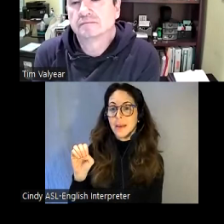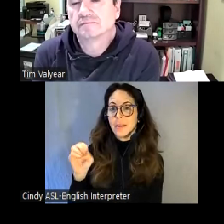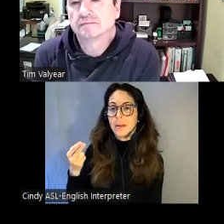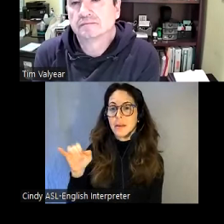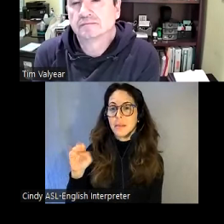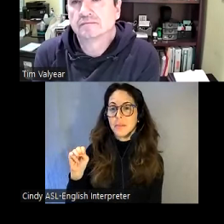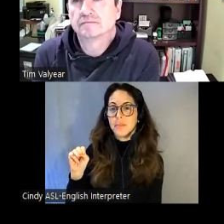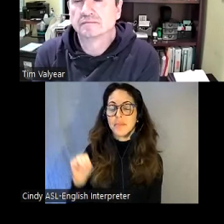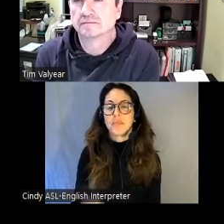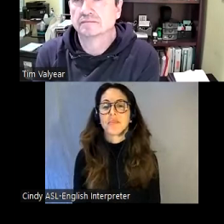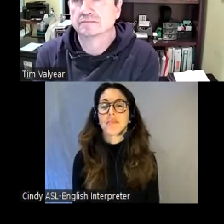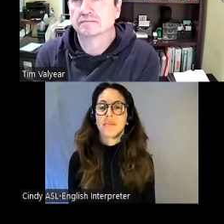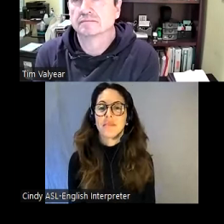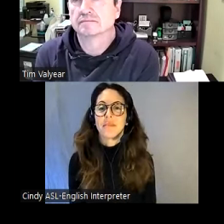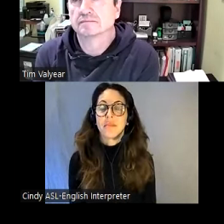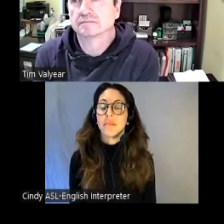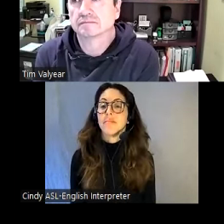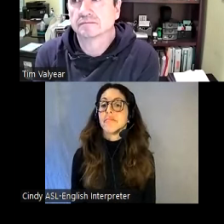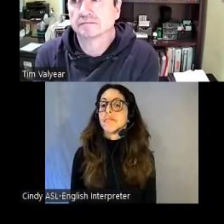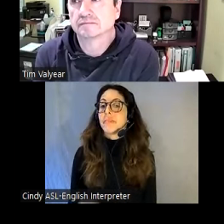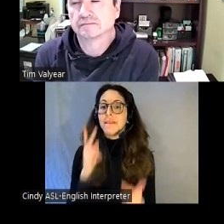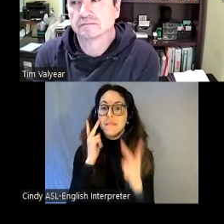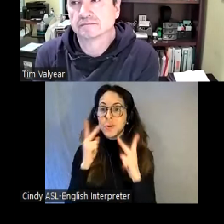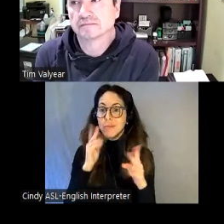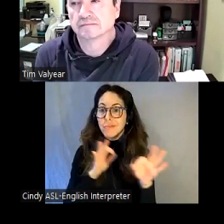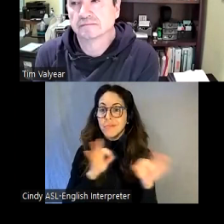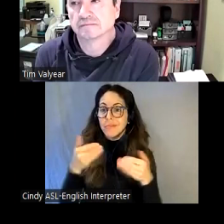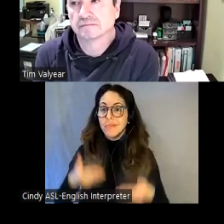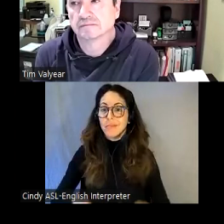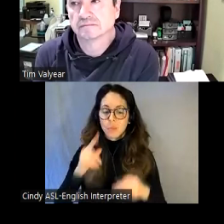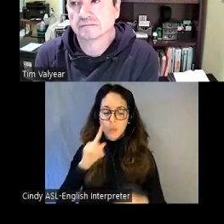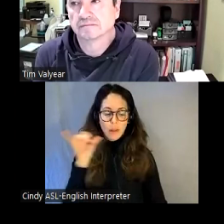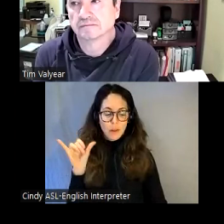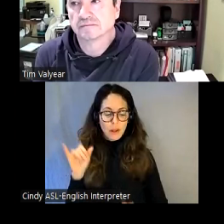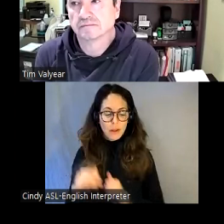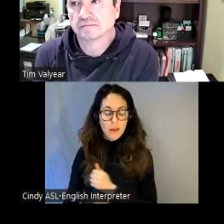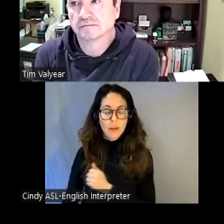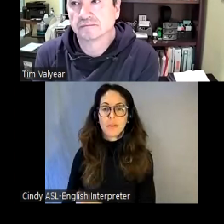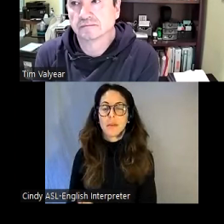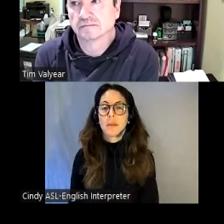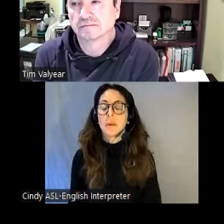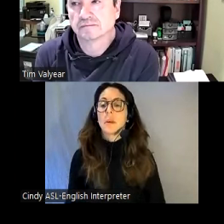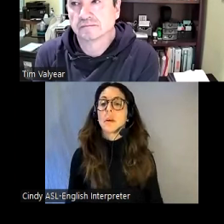I am the independent living skills coordinator. I use the